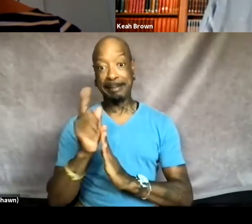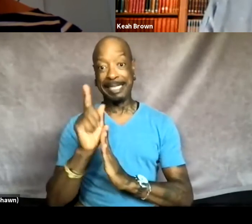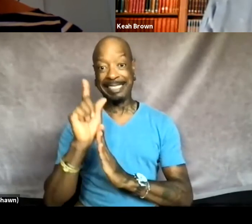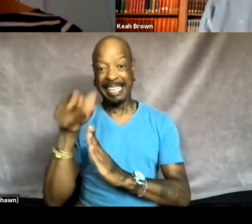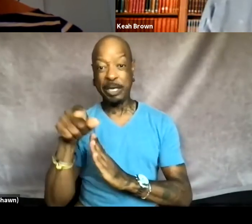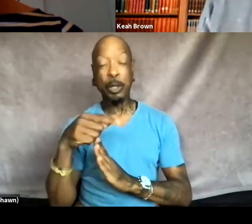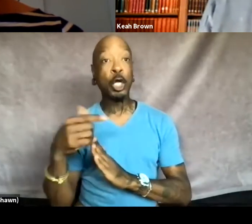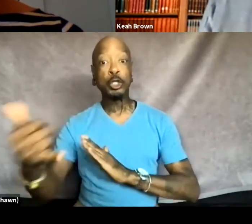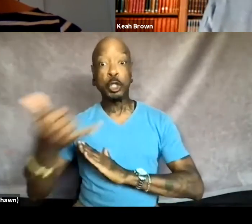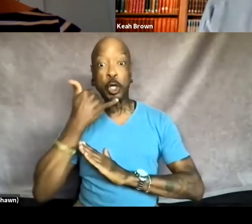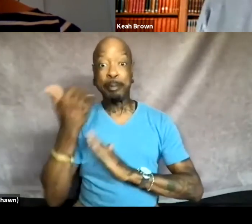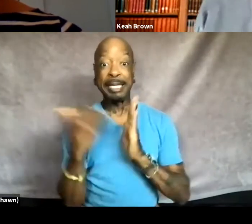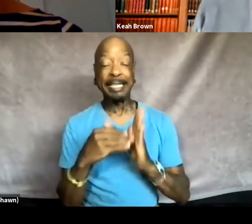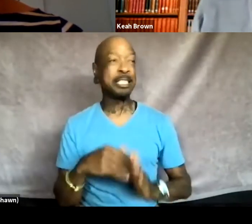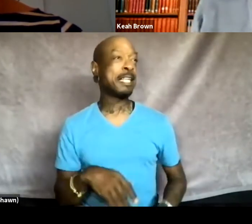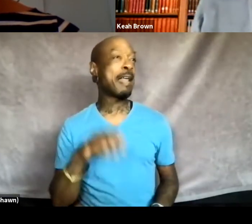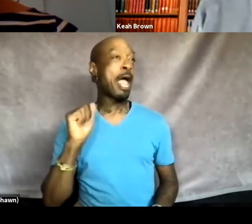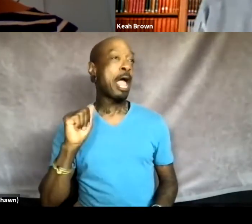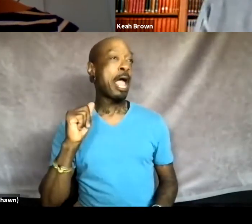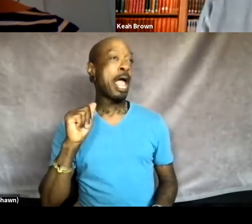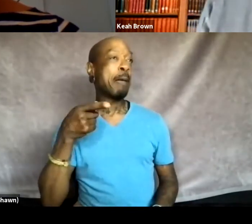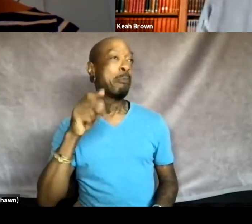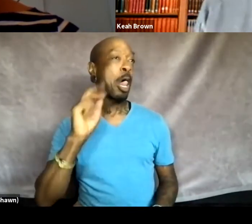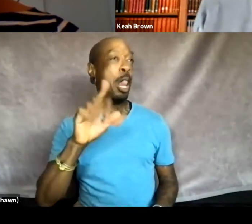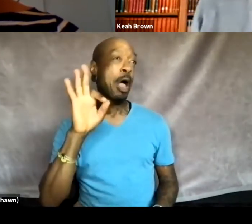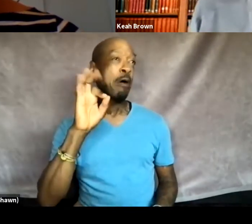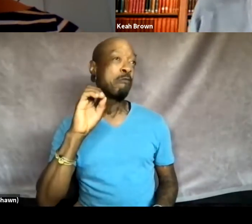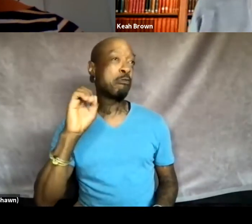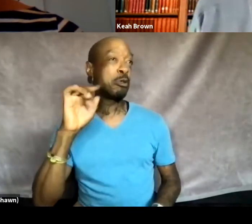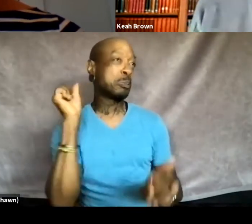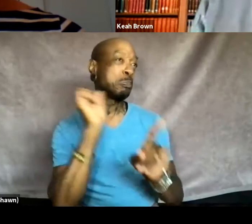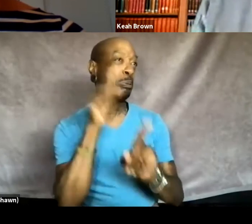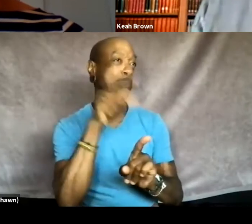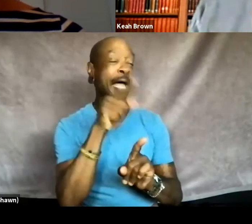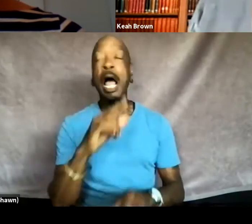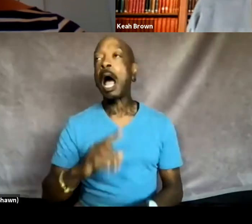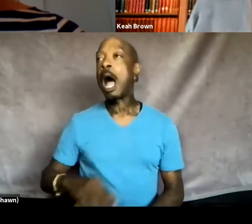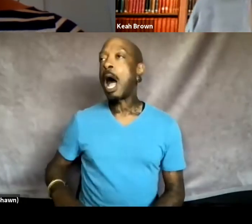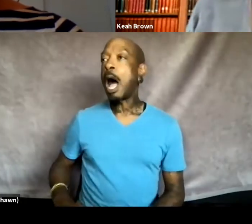she goes April Fools. Keah Brown: And I have been bitter ever since, because if there's one thing to know about